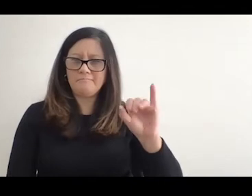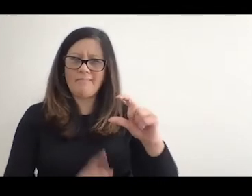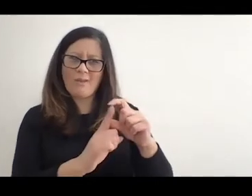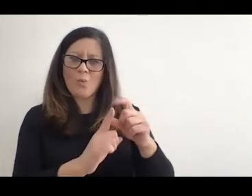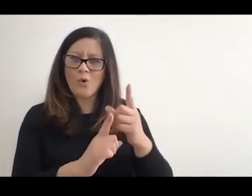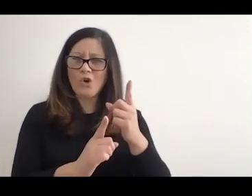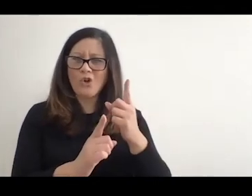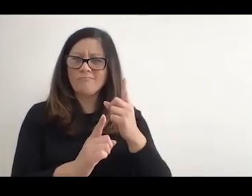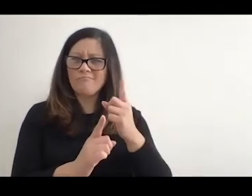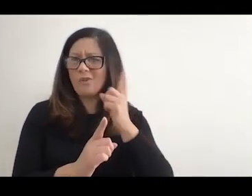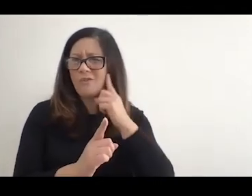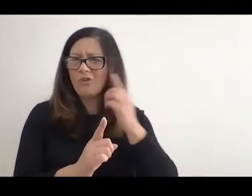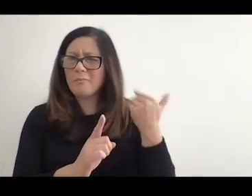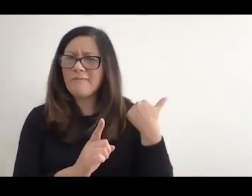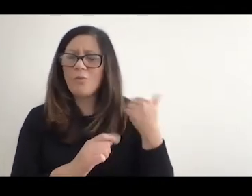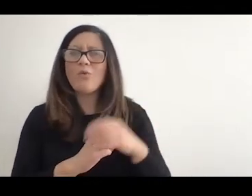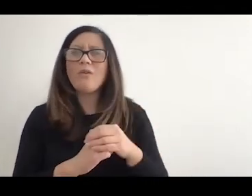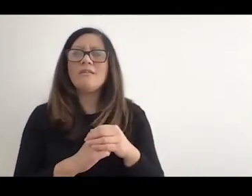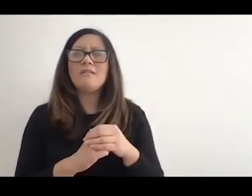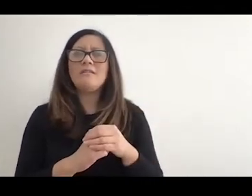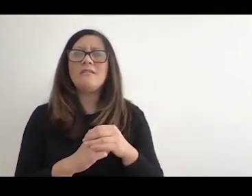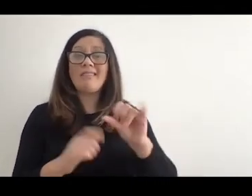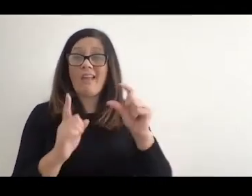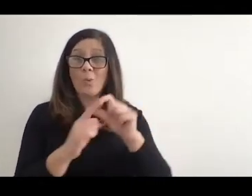I don't throw it around lightly.